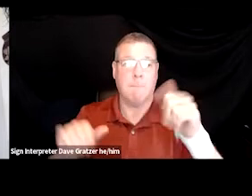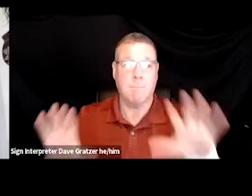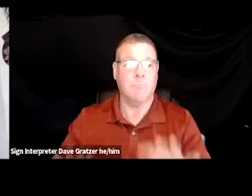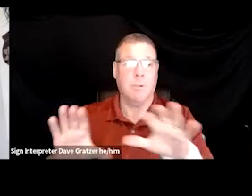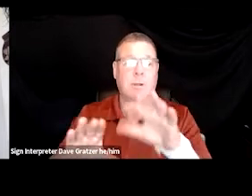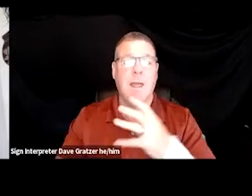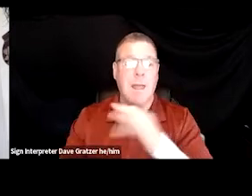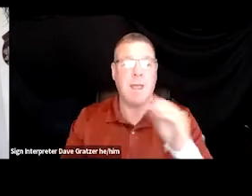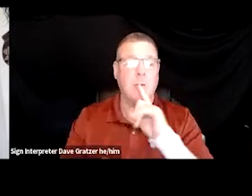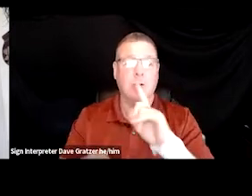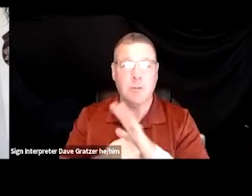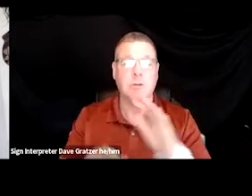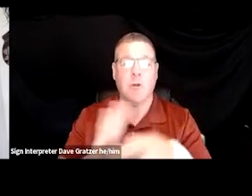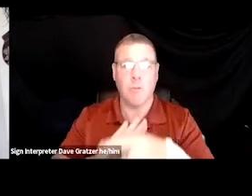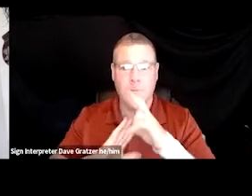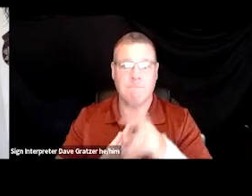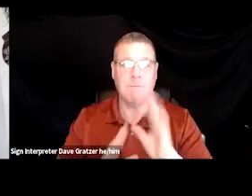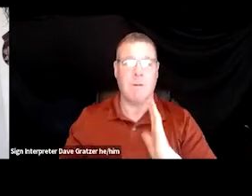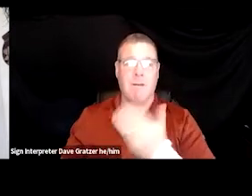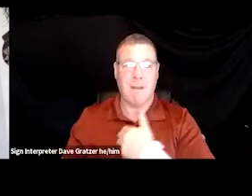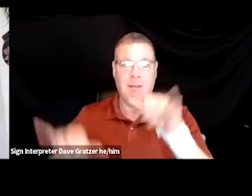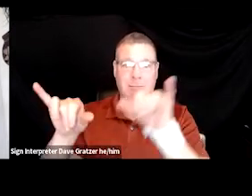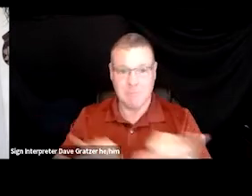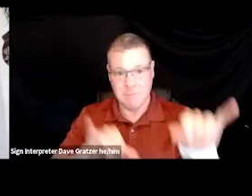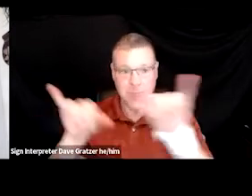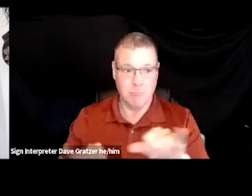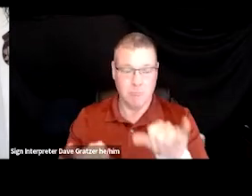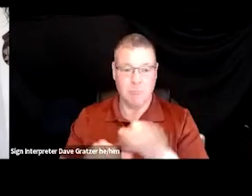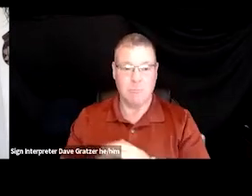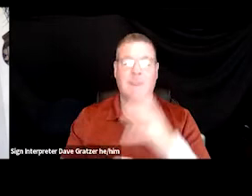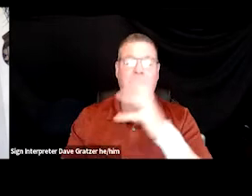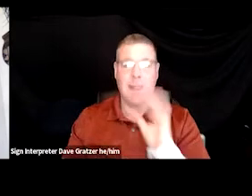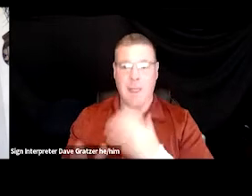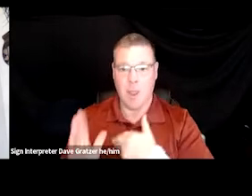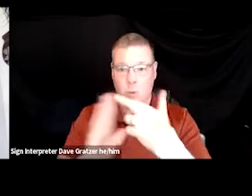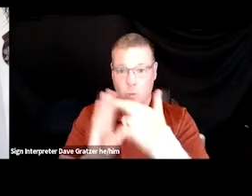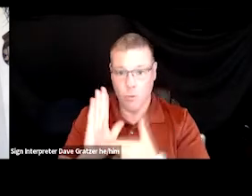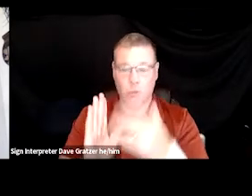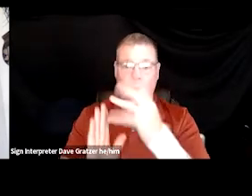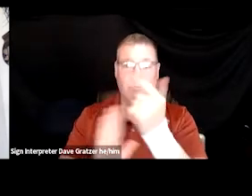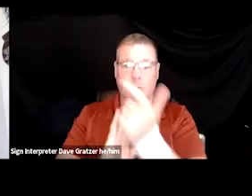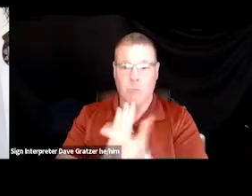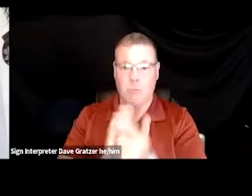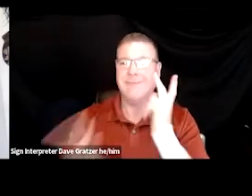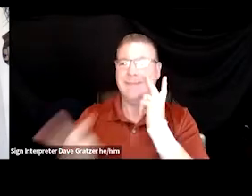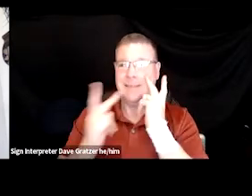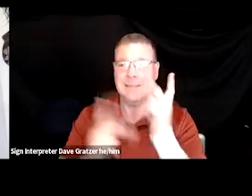we've also been reviewing our standards, and our rules, and our laws to see where we might be more in alignment